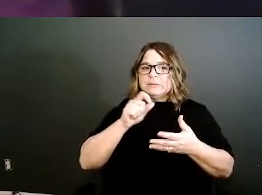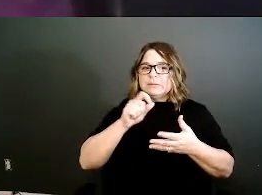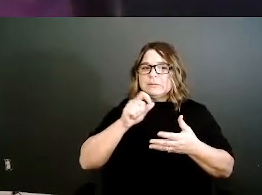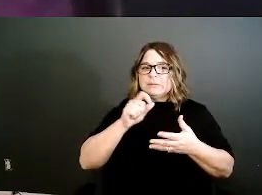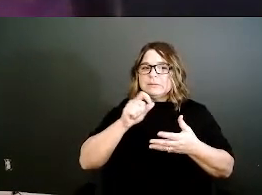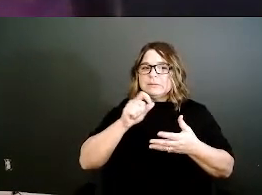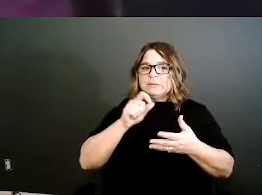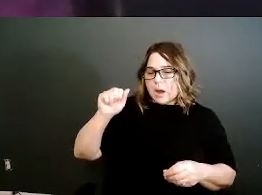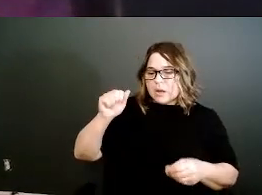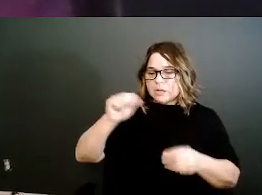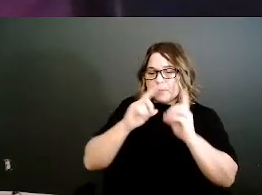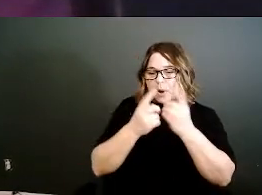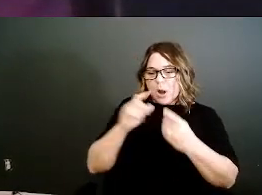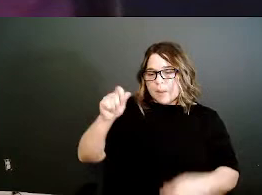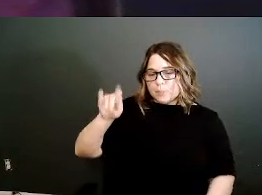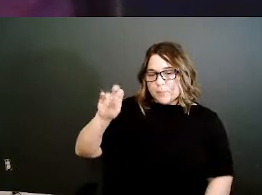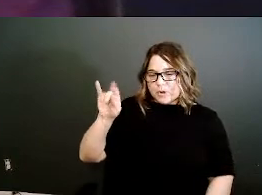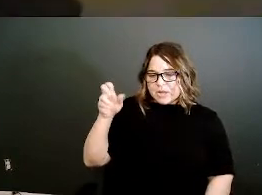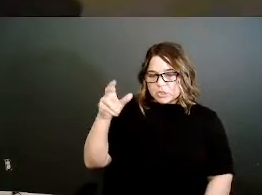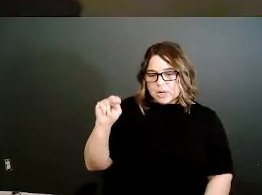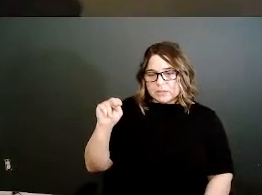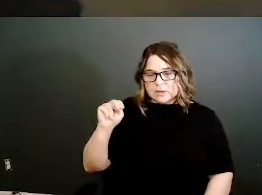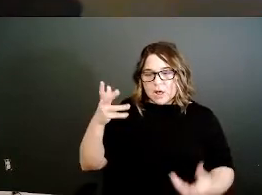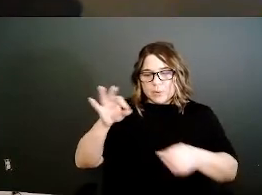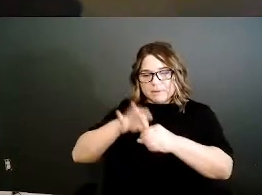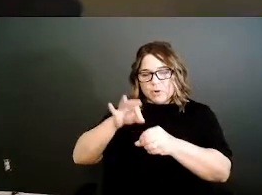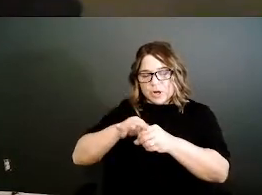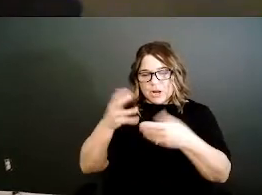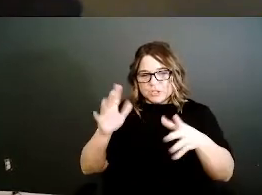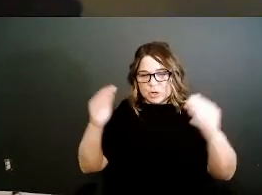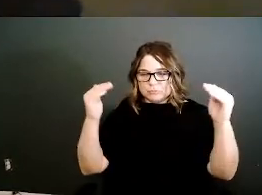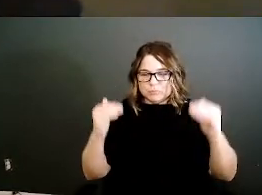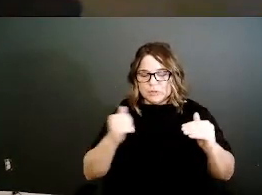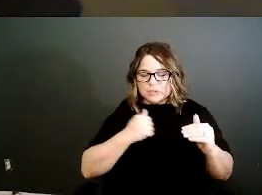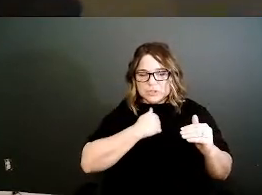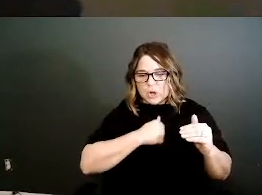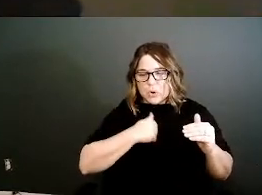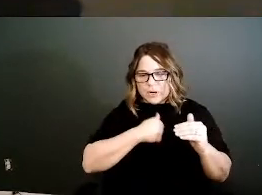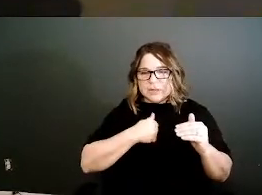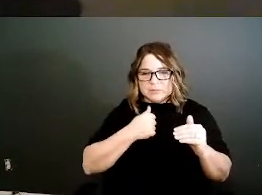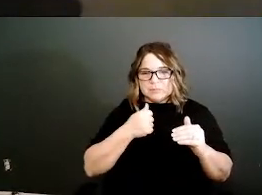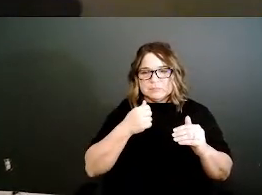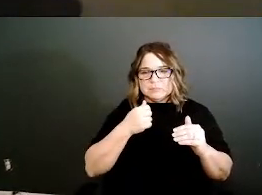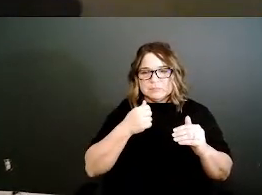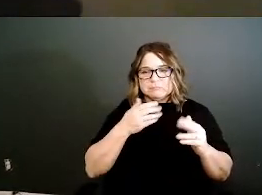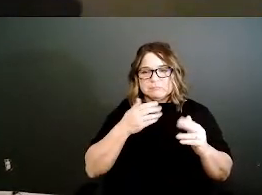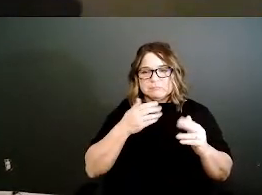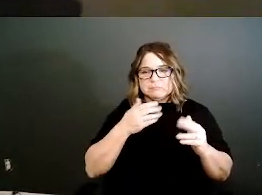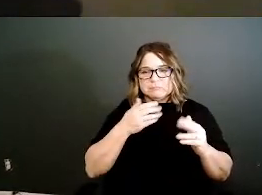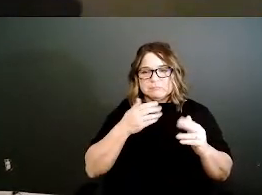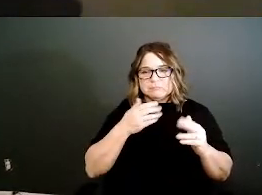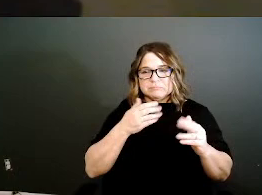≫ COUNCIL PRESIDENT BENDER: NO PROBLEM. Mr. JUST -- ≫ Clerk: IT'S ALREADY BEEN